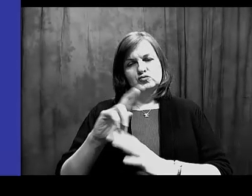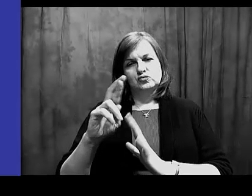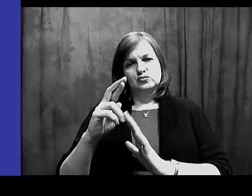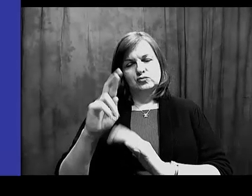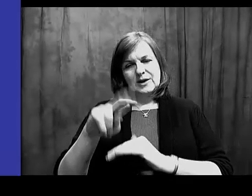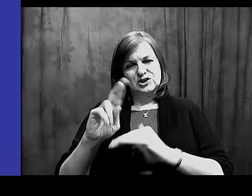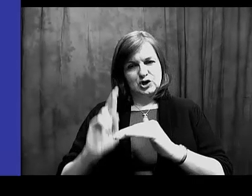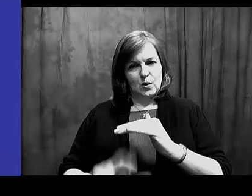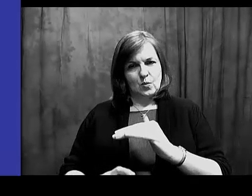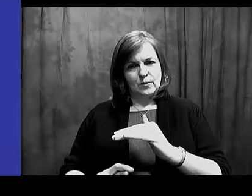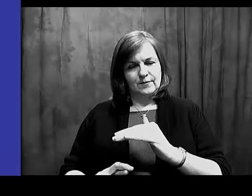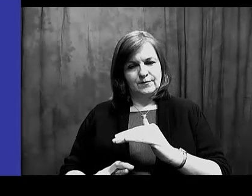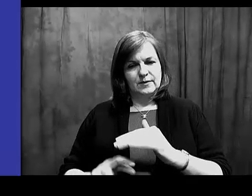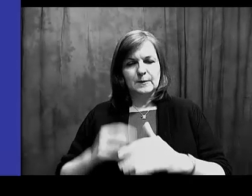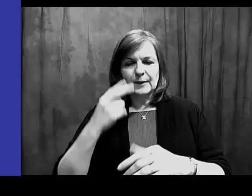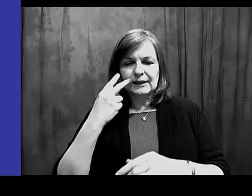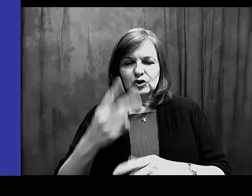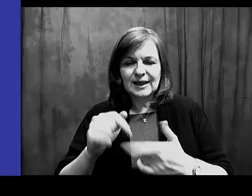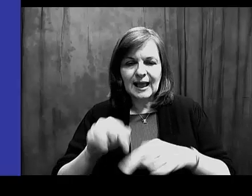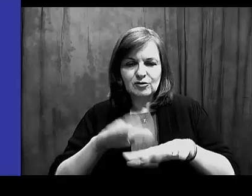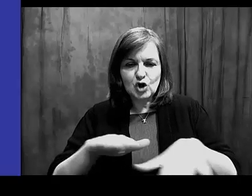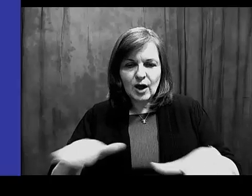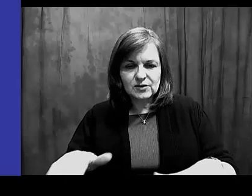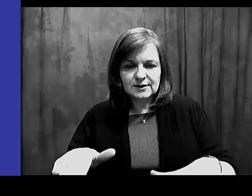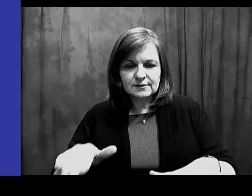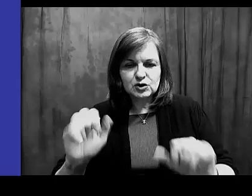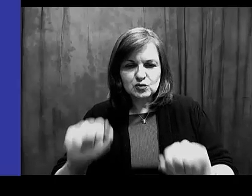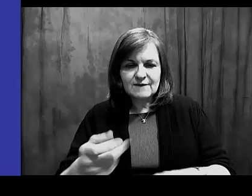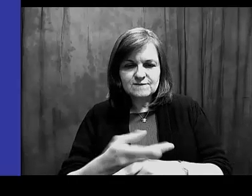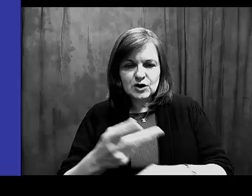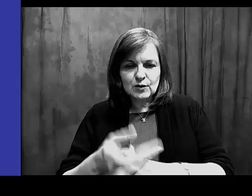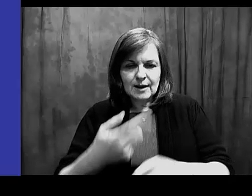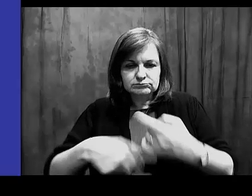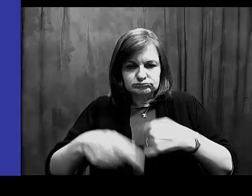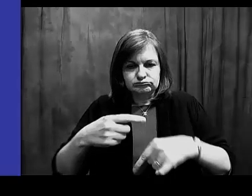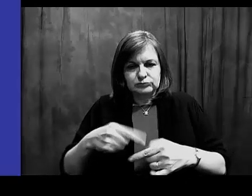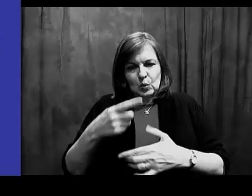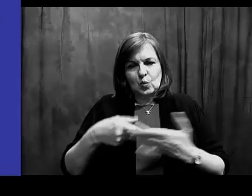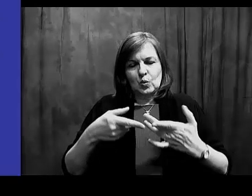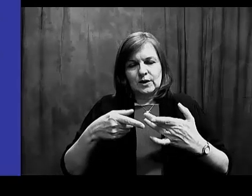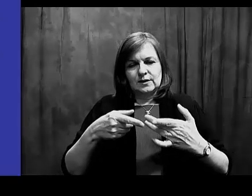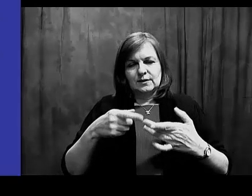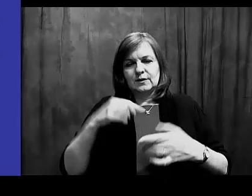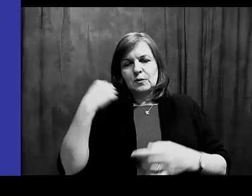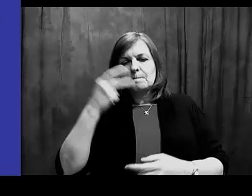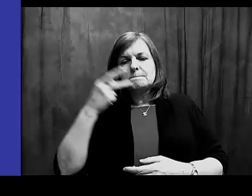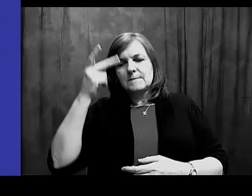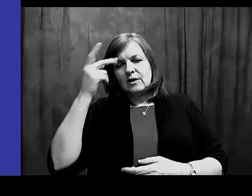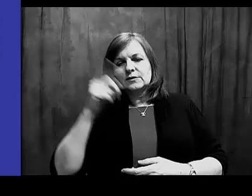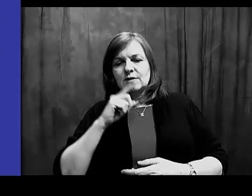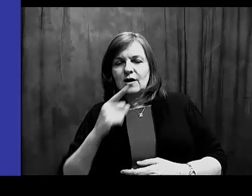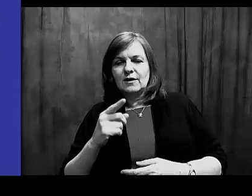of dogs -- so by backtracking from the offspring you can tell a lot about the parents and this is test crossing --